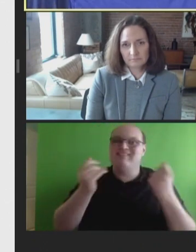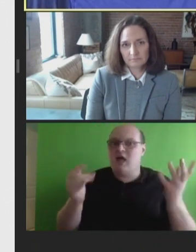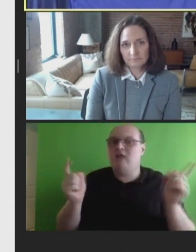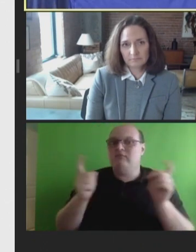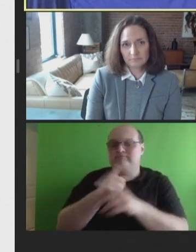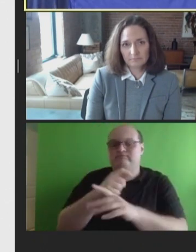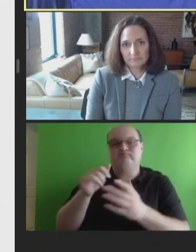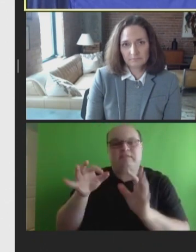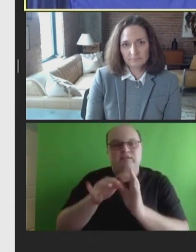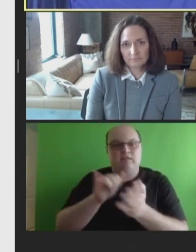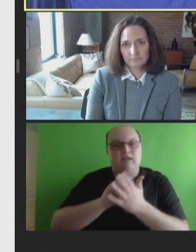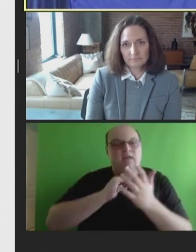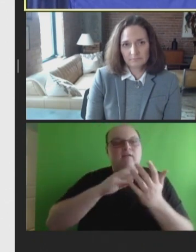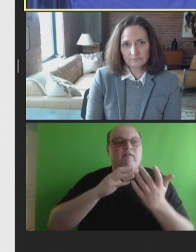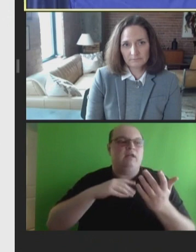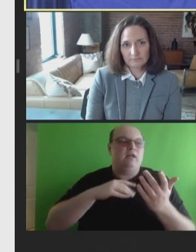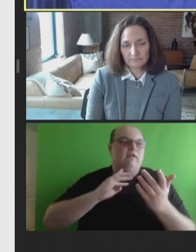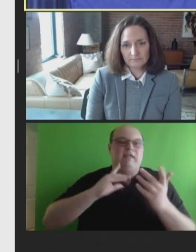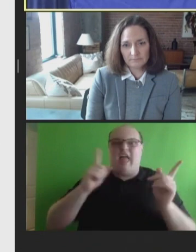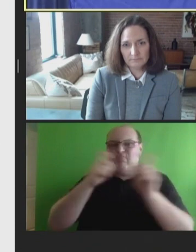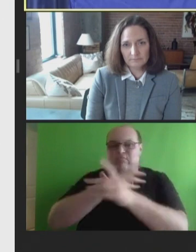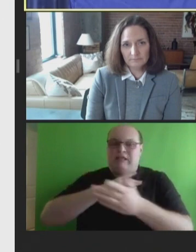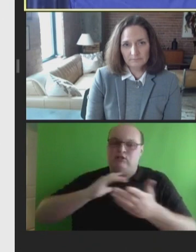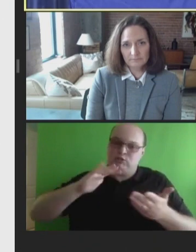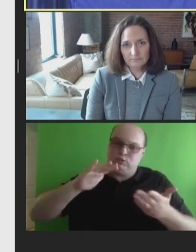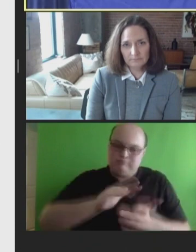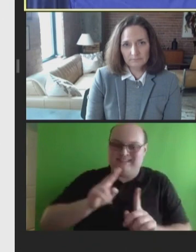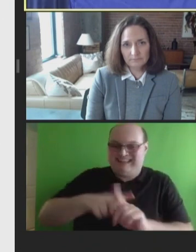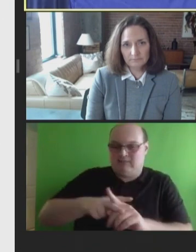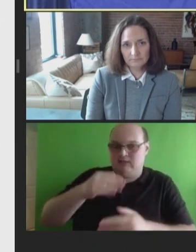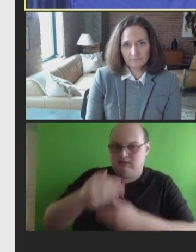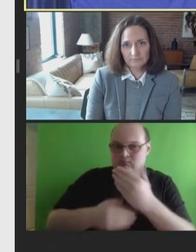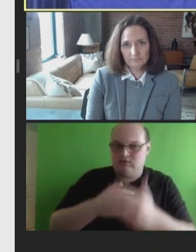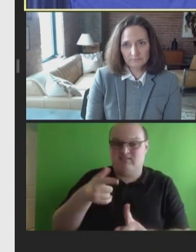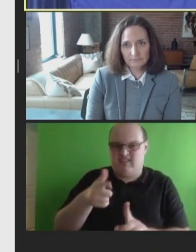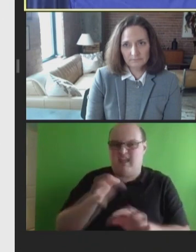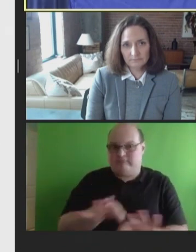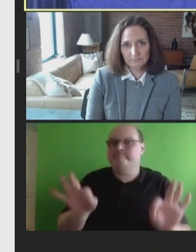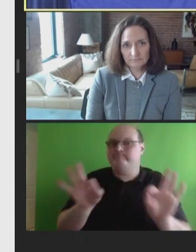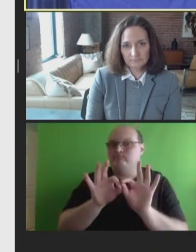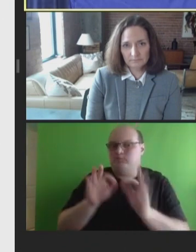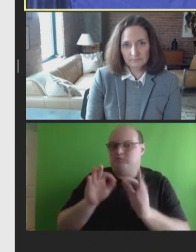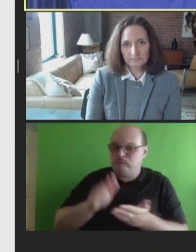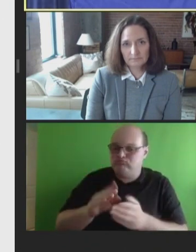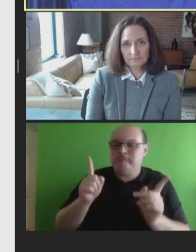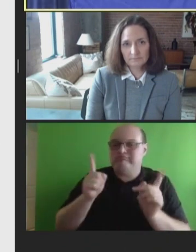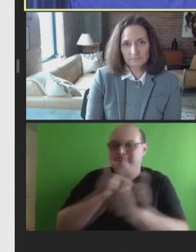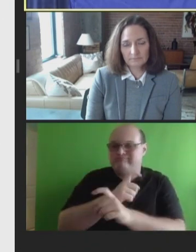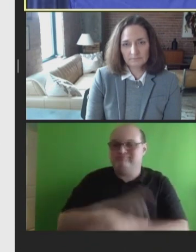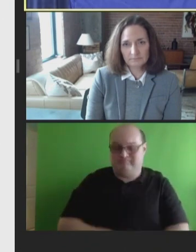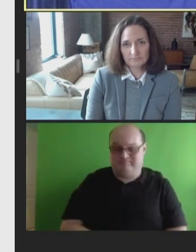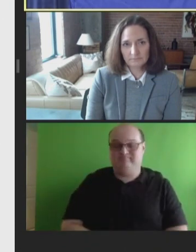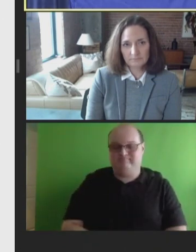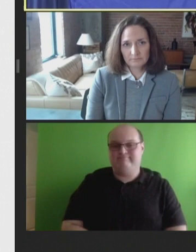decreasing complexity in the implementation is important and definitely is something that